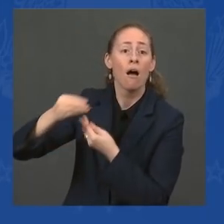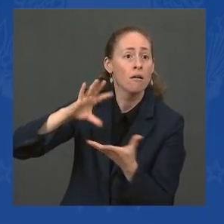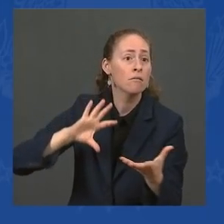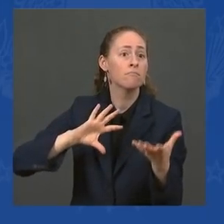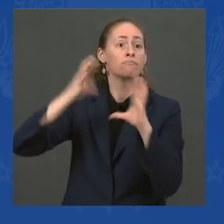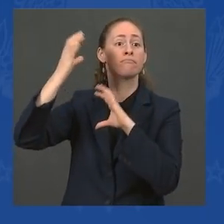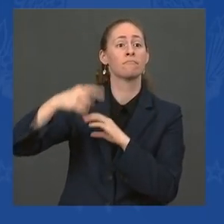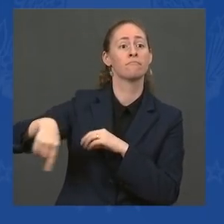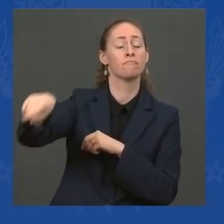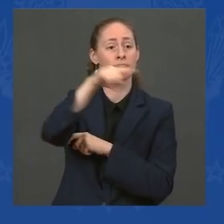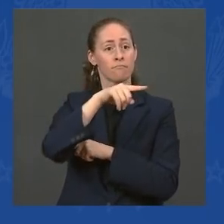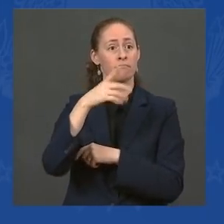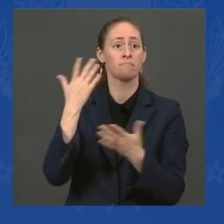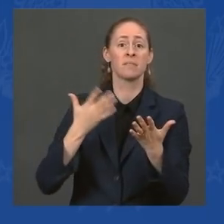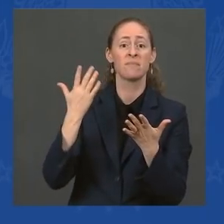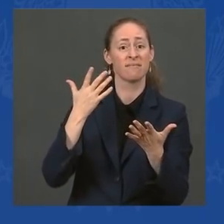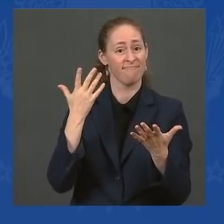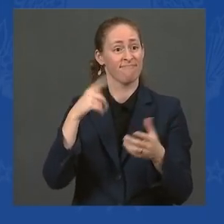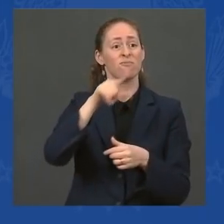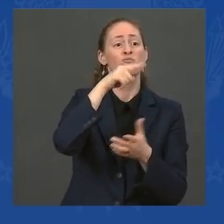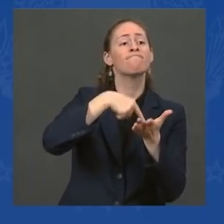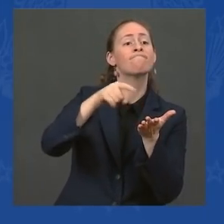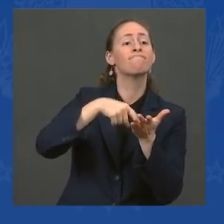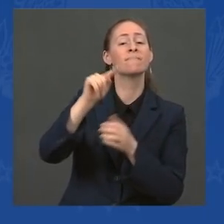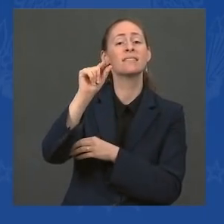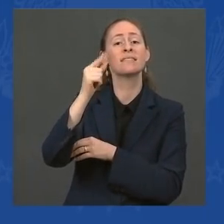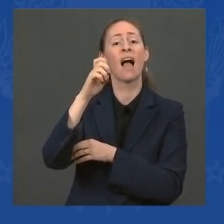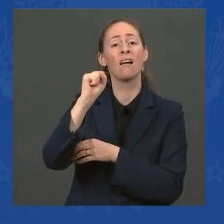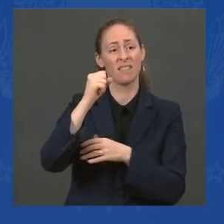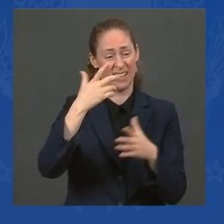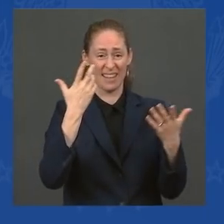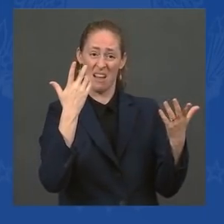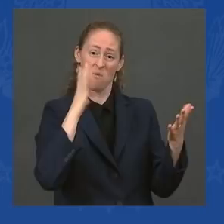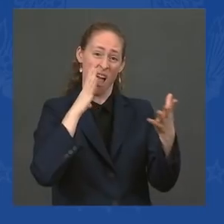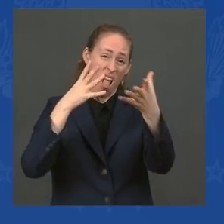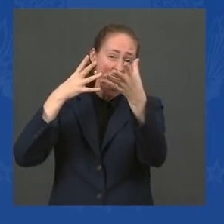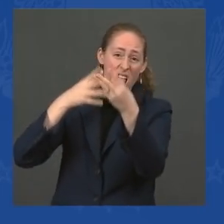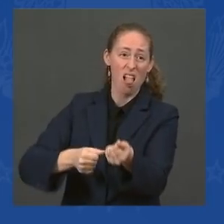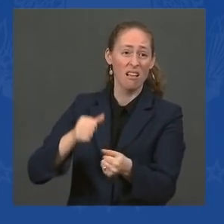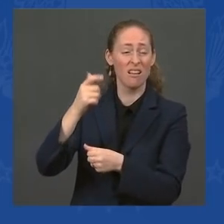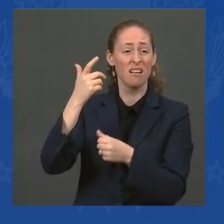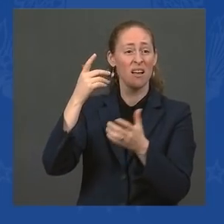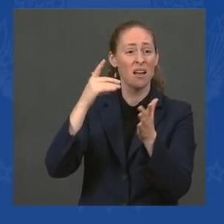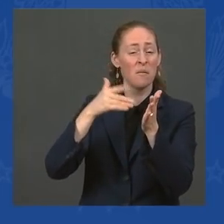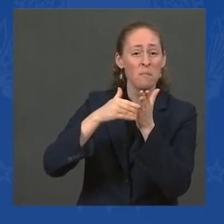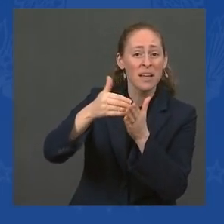over many years. Consumers can be burdened with higher borrowing costs very quickly,